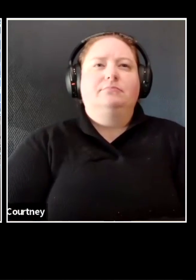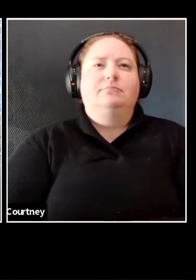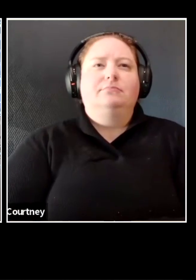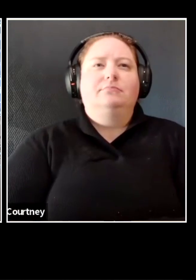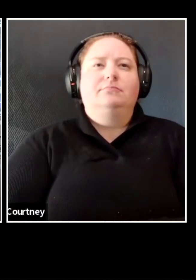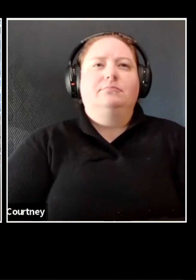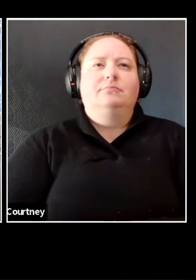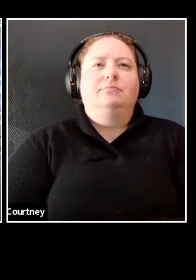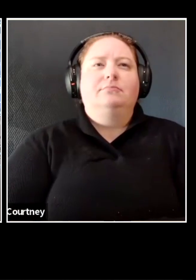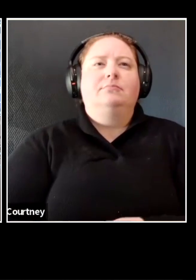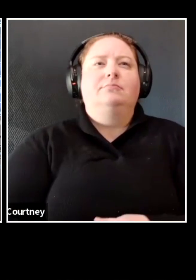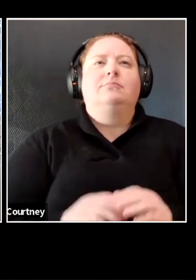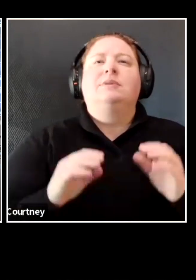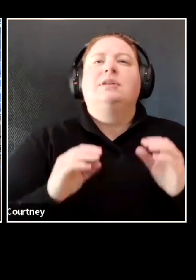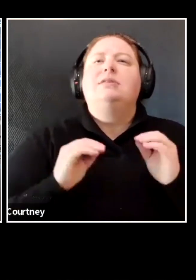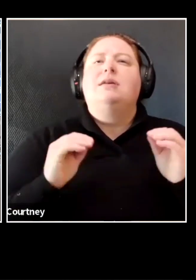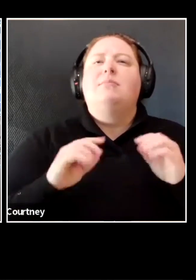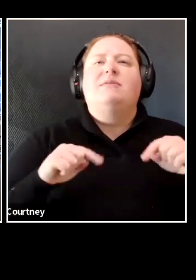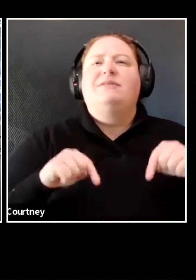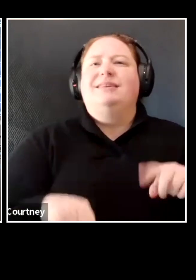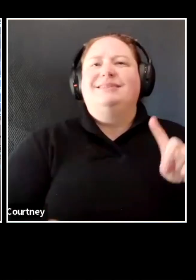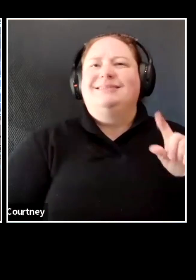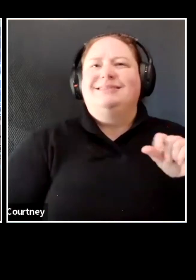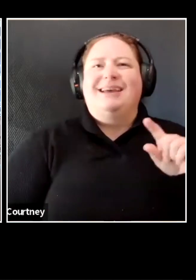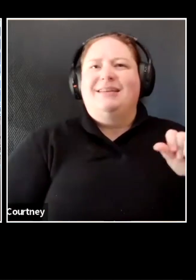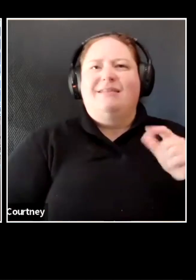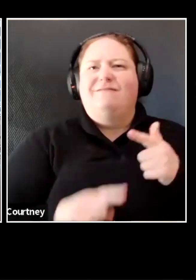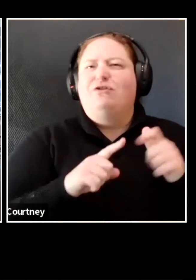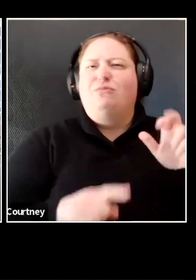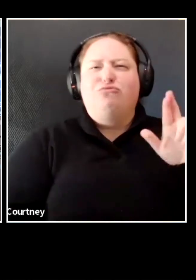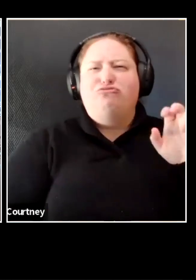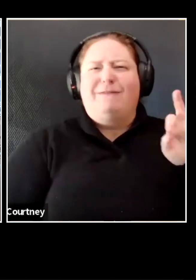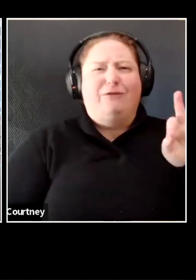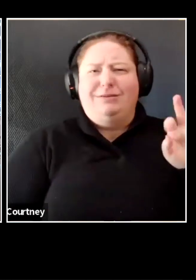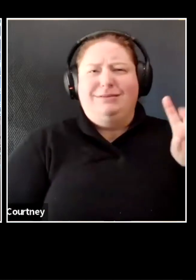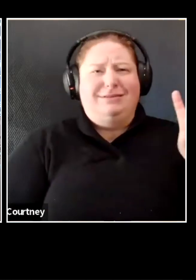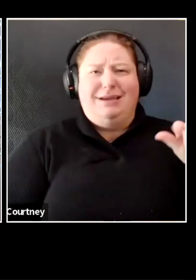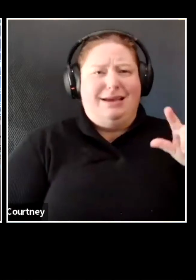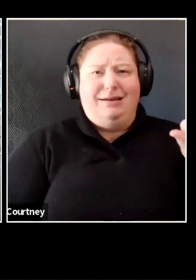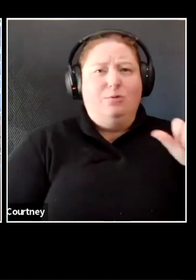came about based on reference data, there was no reference. We didn't start out with a gold truth